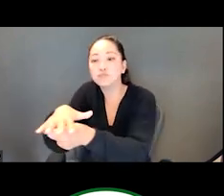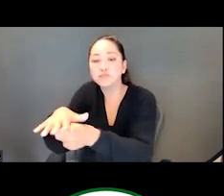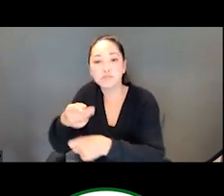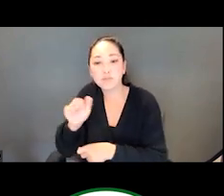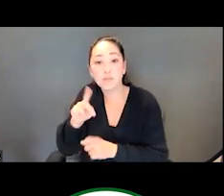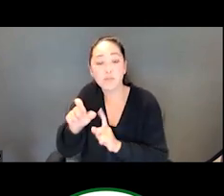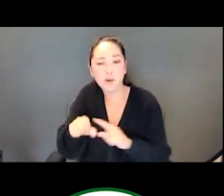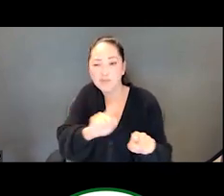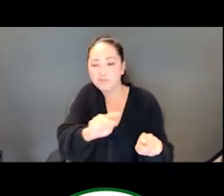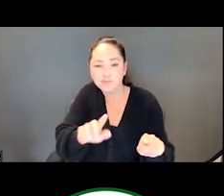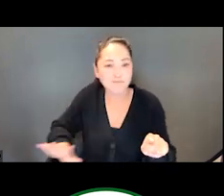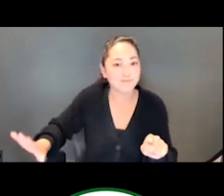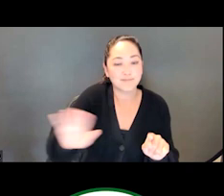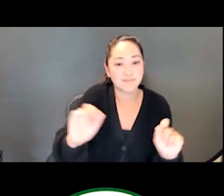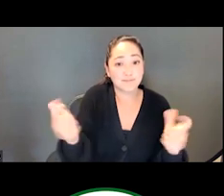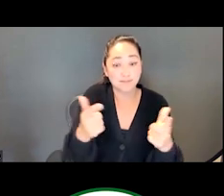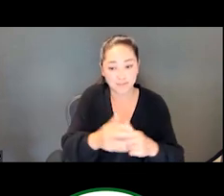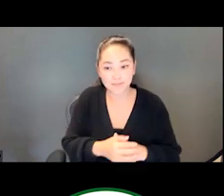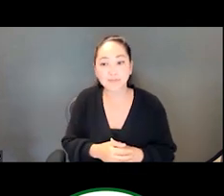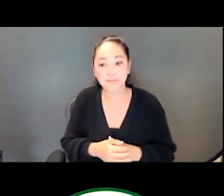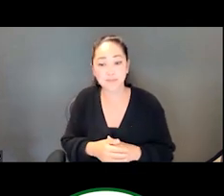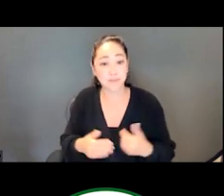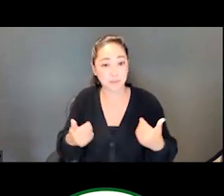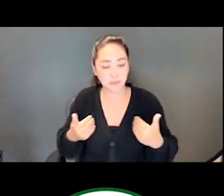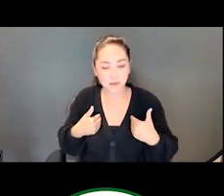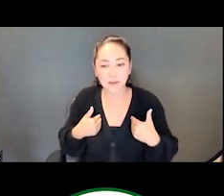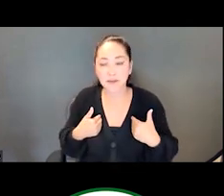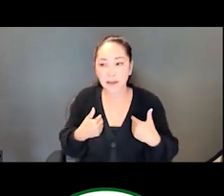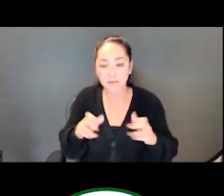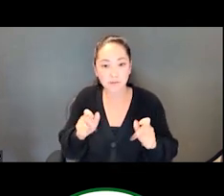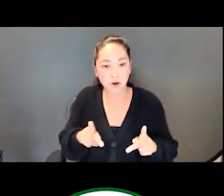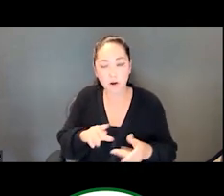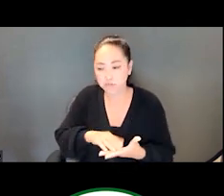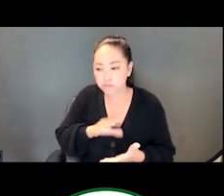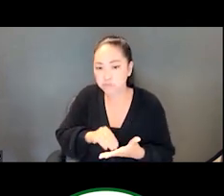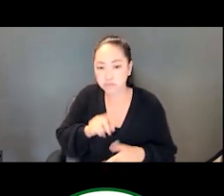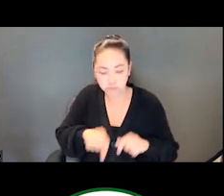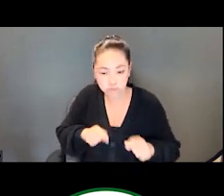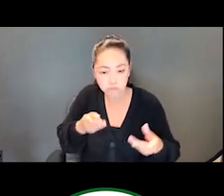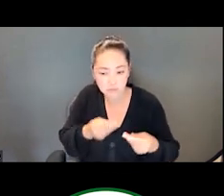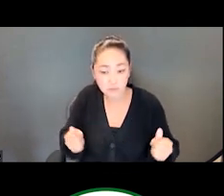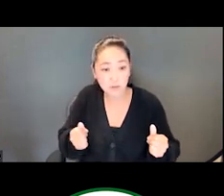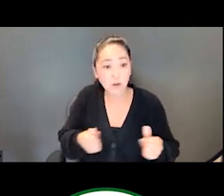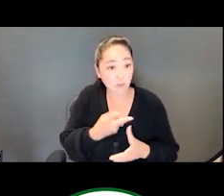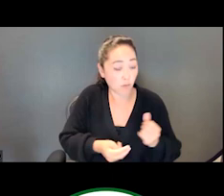and social innovations, for example. The physical innovation described by Lawrence Gunther in his description, a remote research